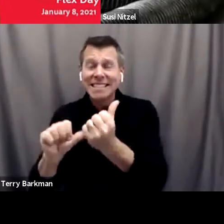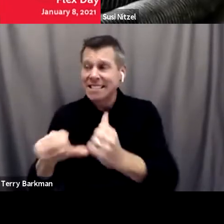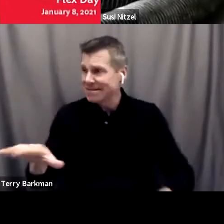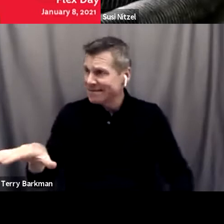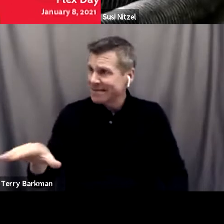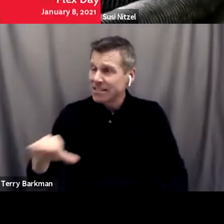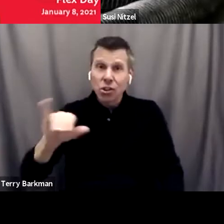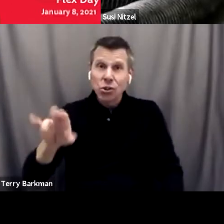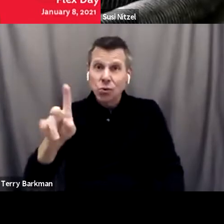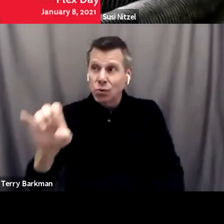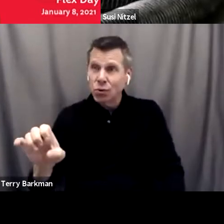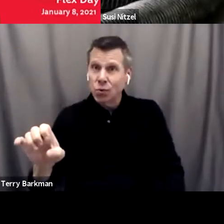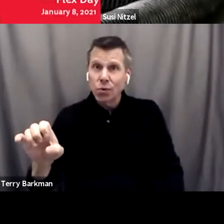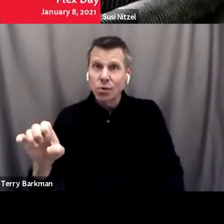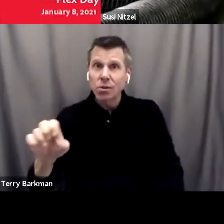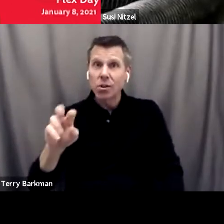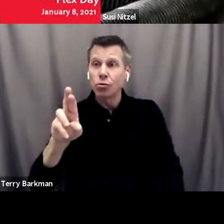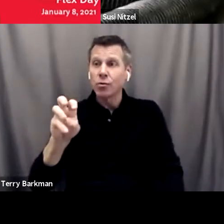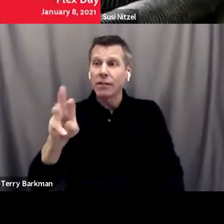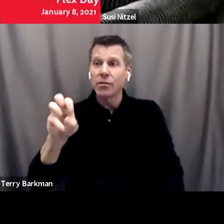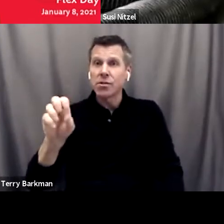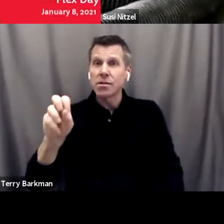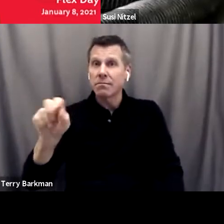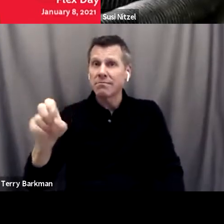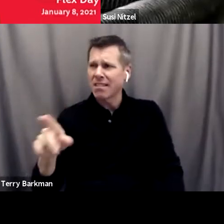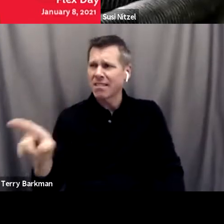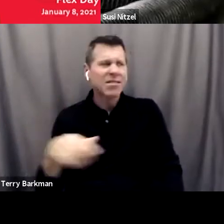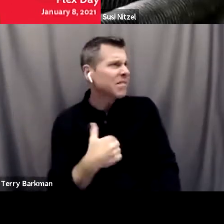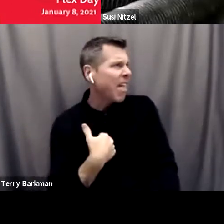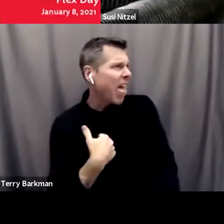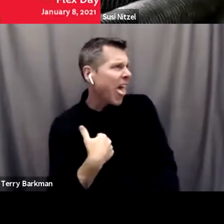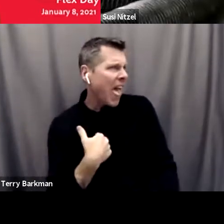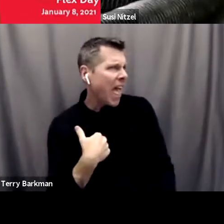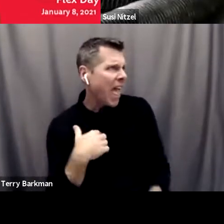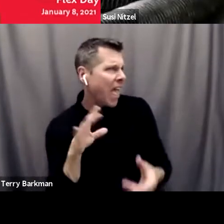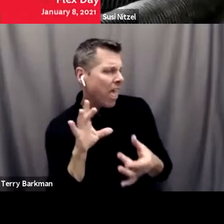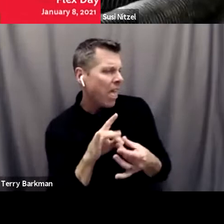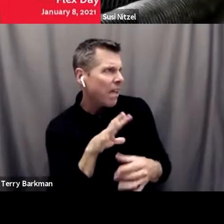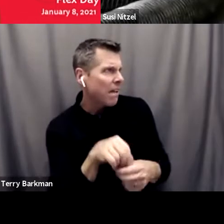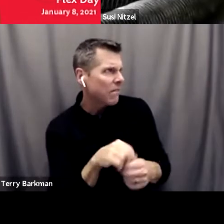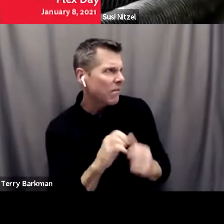Smith, when she says, How does Guided Pathways what, what do I have to do with guided pathways, you know, making that